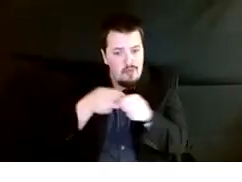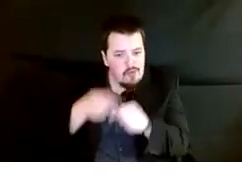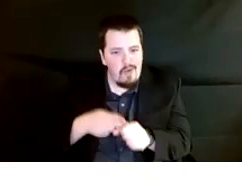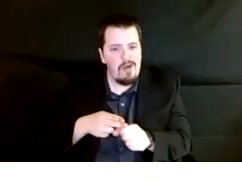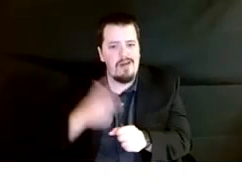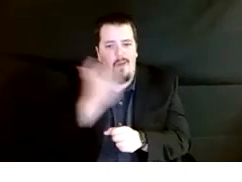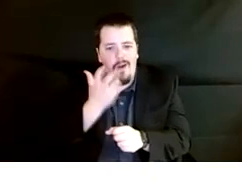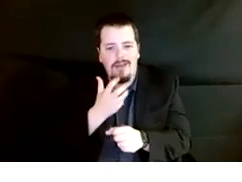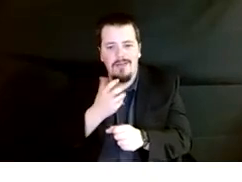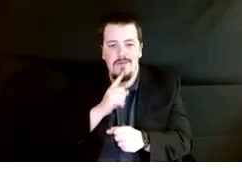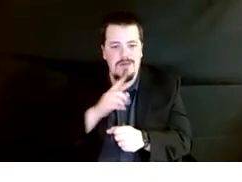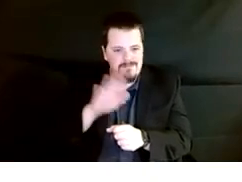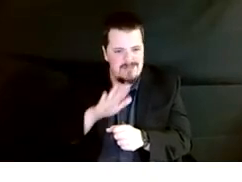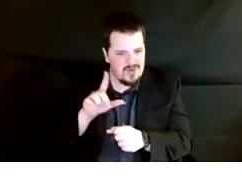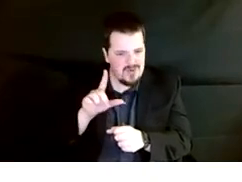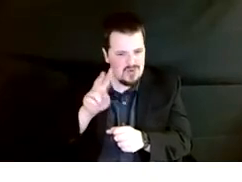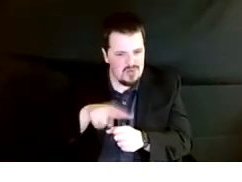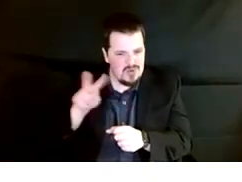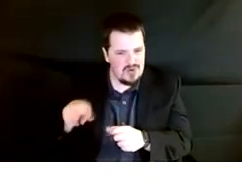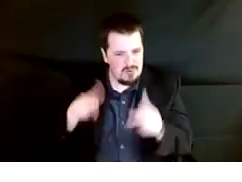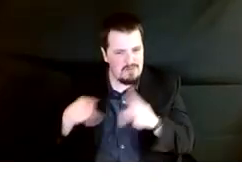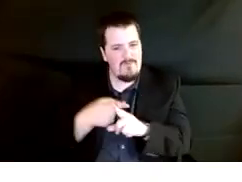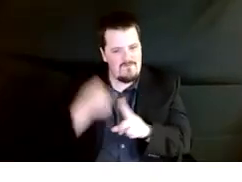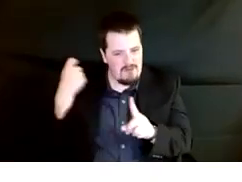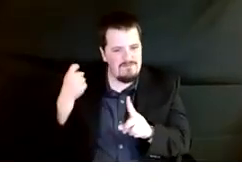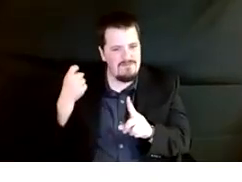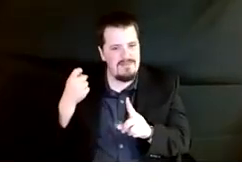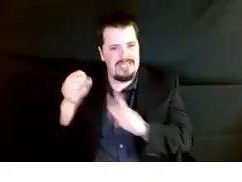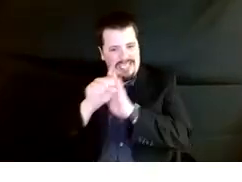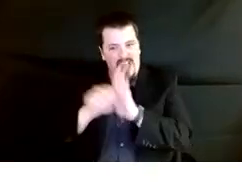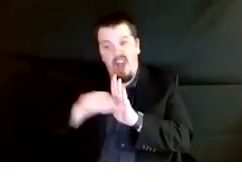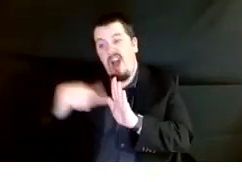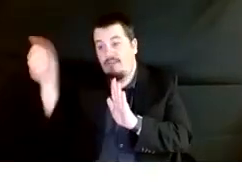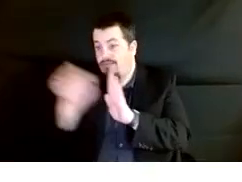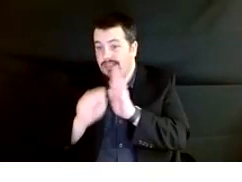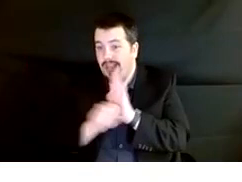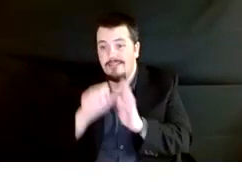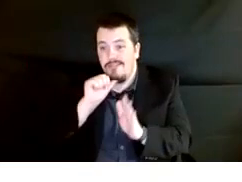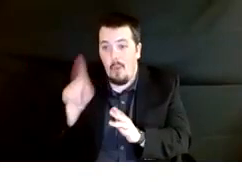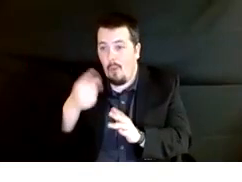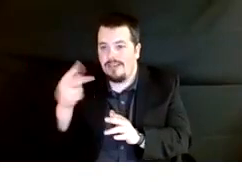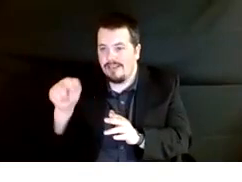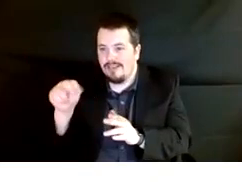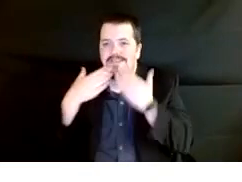there's about 22 people from um states other than Tennessee so we thank you for for being